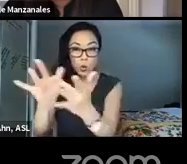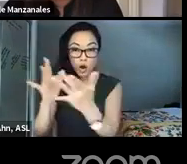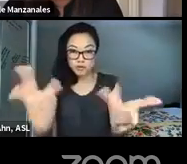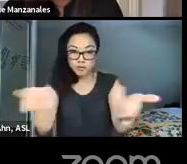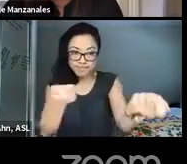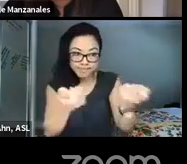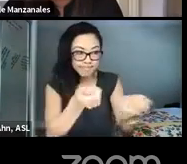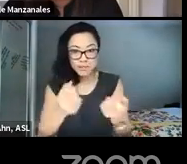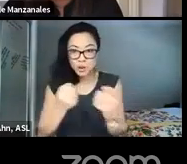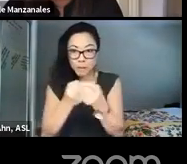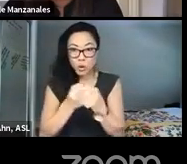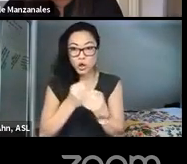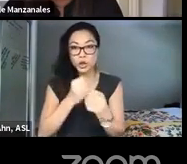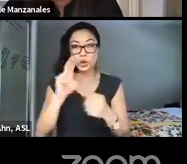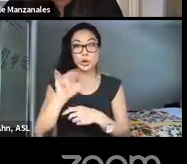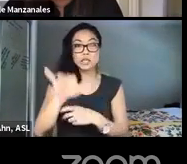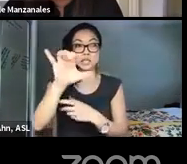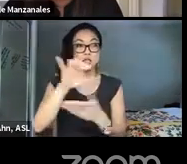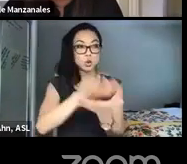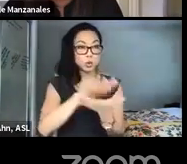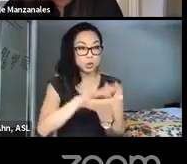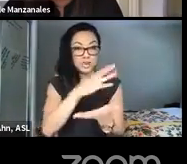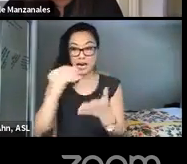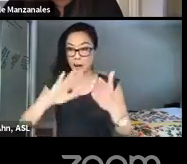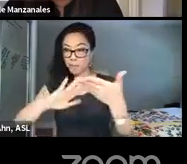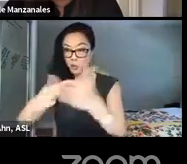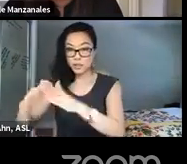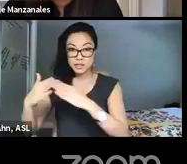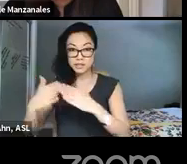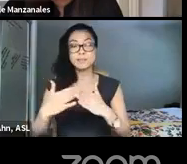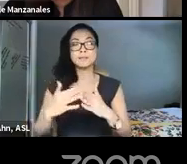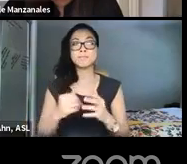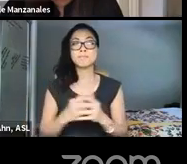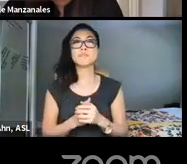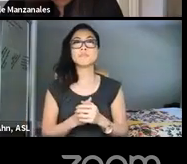arts ed in New York City. The Roundtable has thousands of